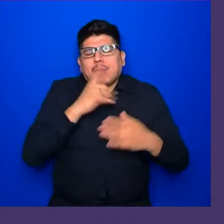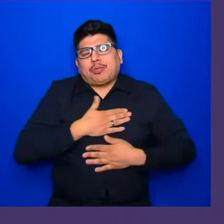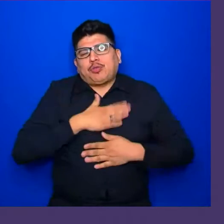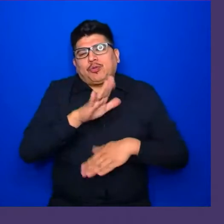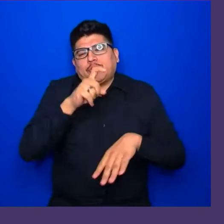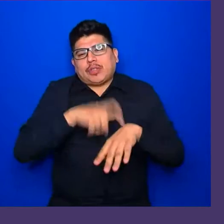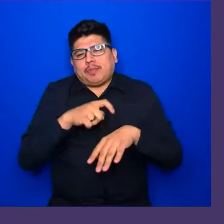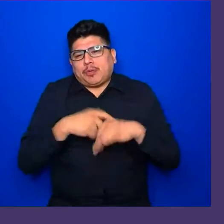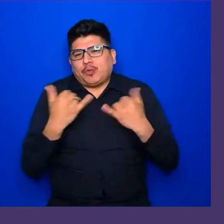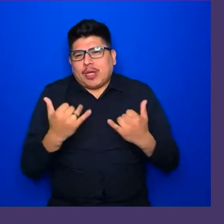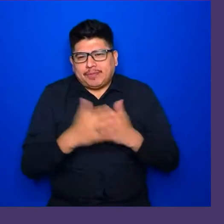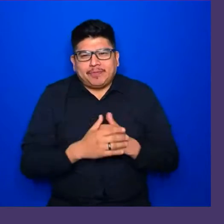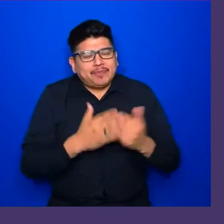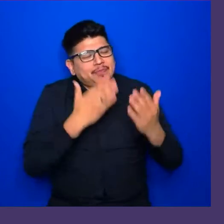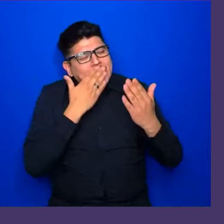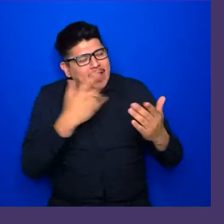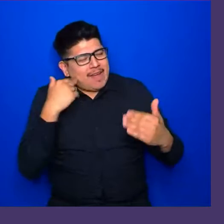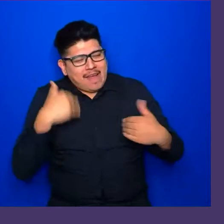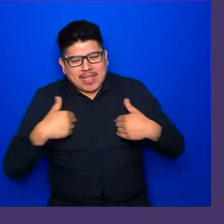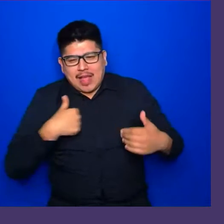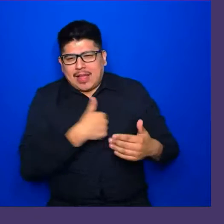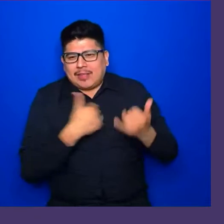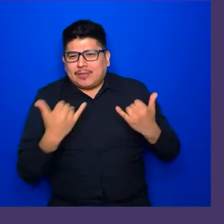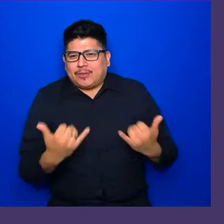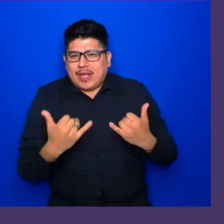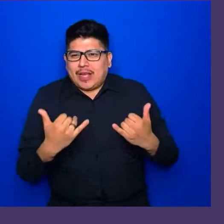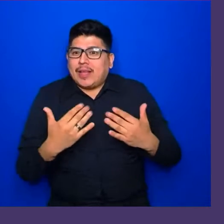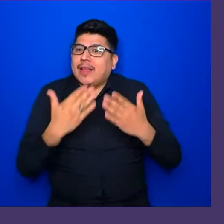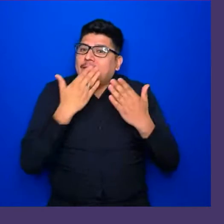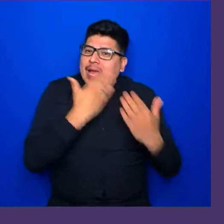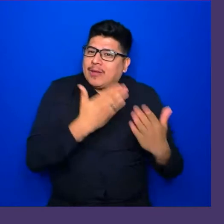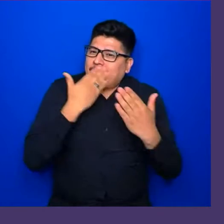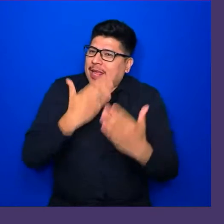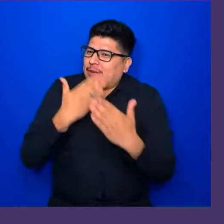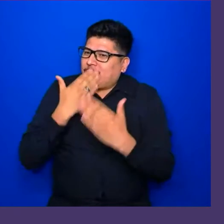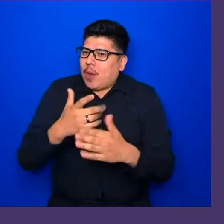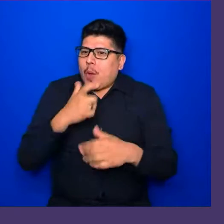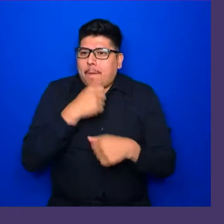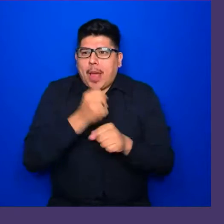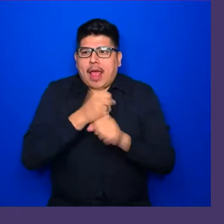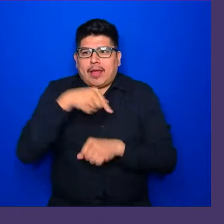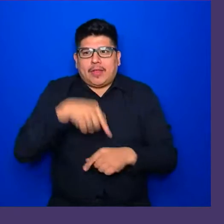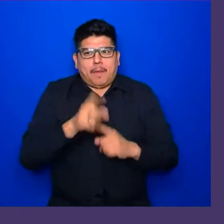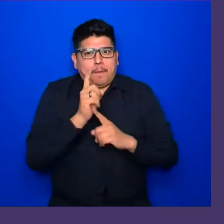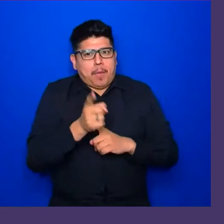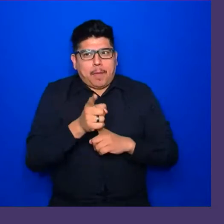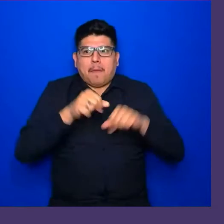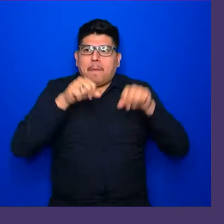Alexia Clayborne: Thank you so much to all those who made this moment possible. It has been quite a journey.